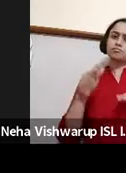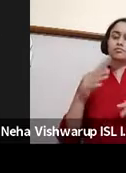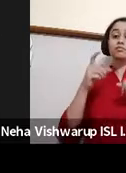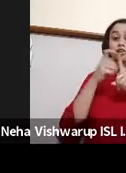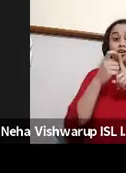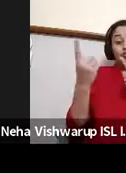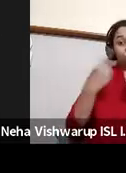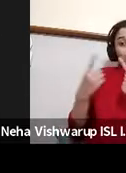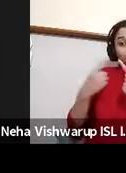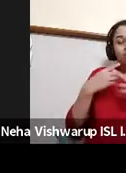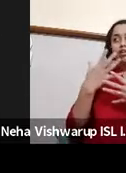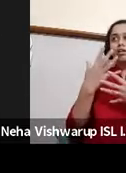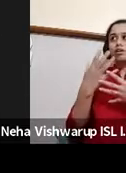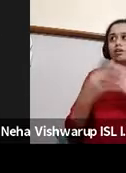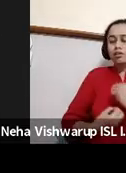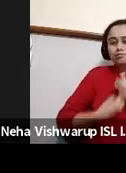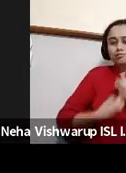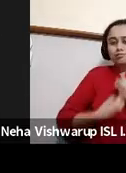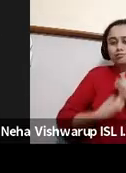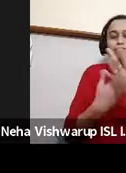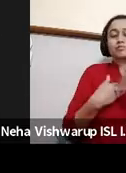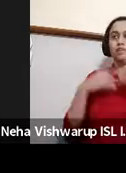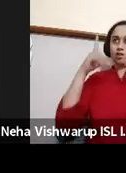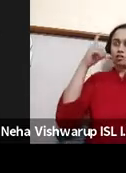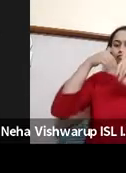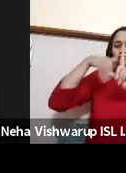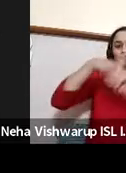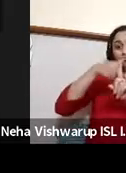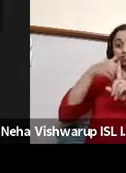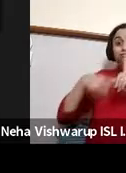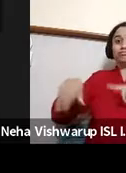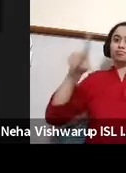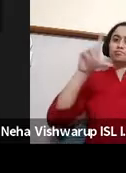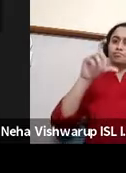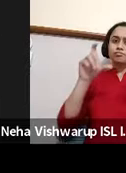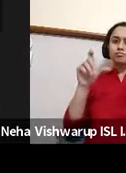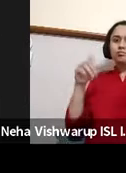them although always behind the camera these arrangements also carry bits of punjabi in them